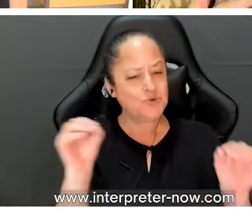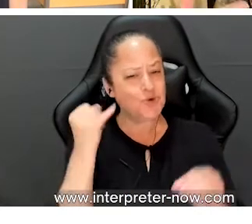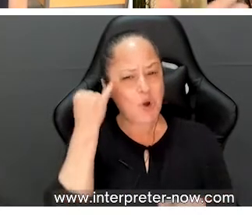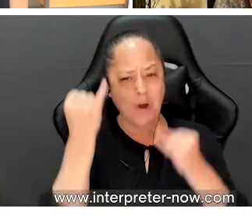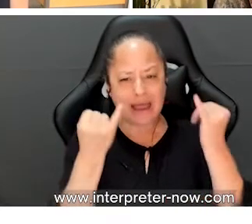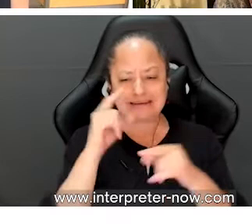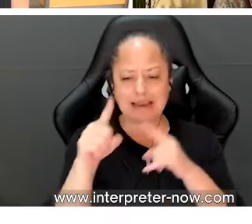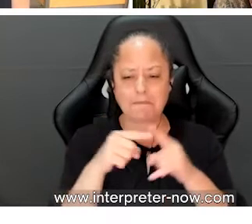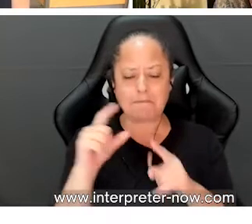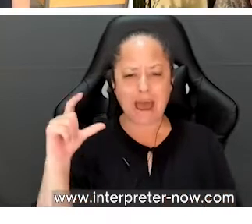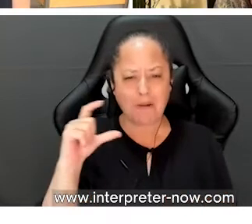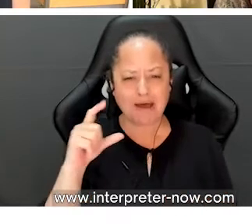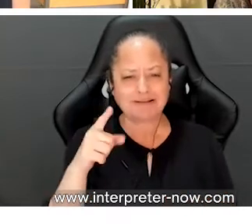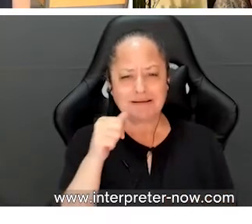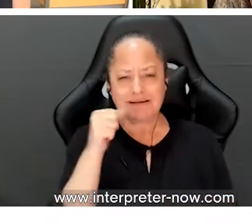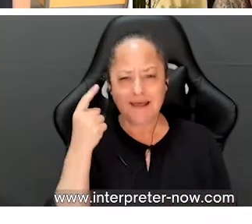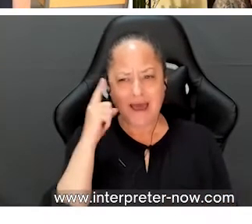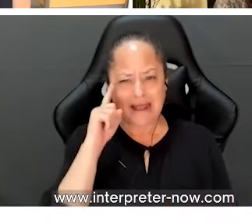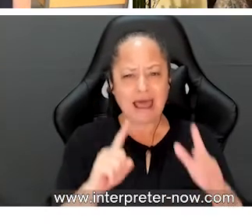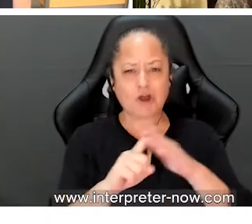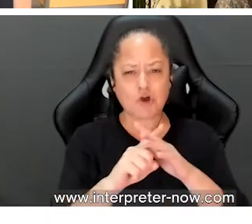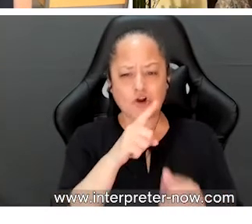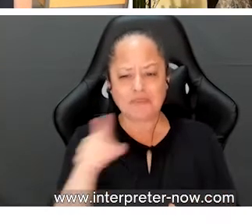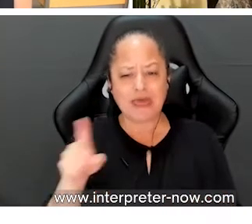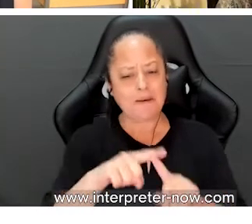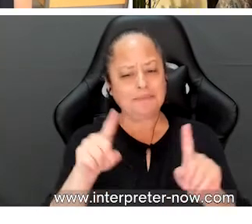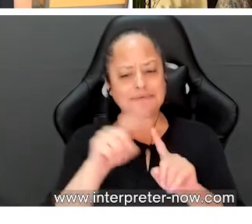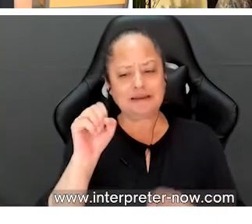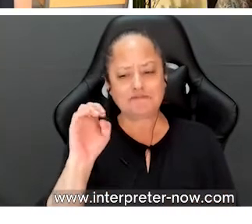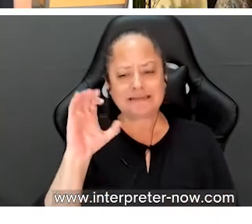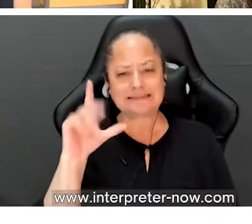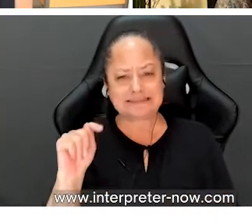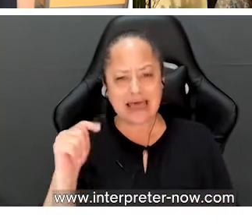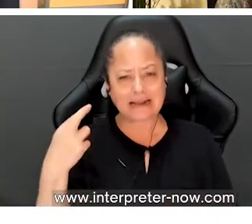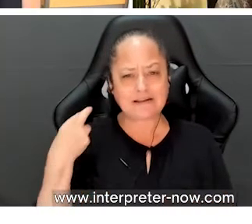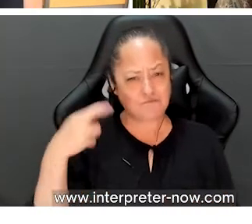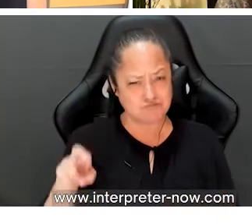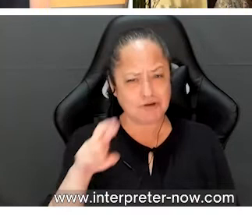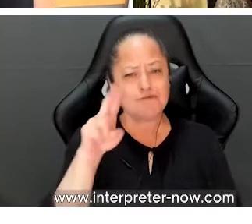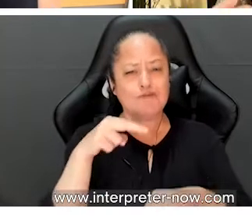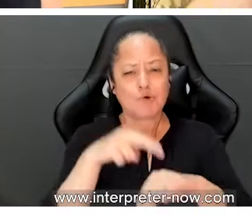It doesn't even occur to them that there are different sects of the religion, which of course, there are. There are many.